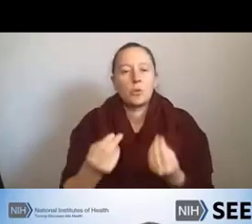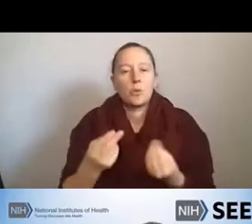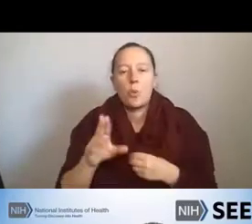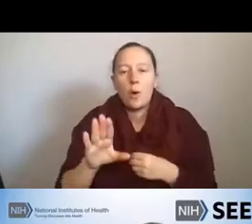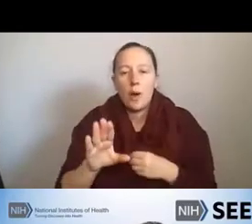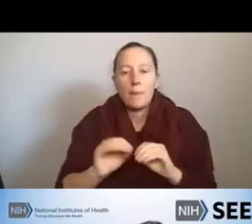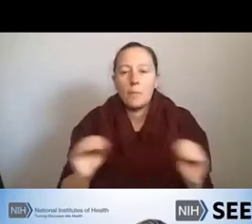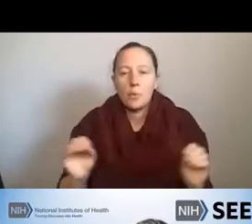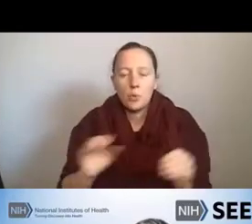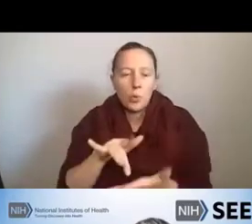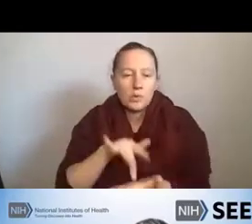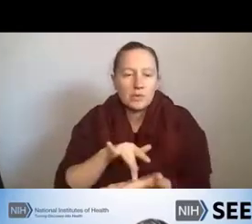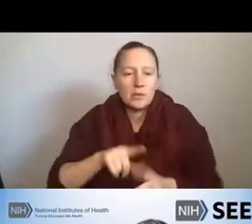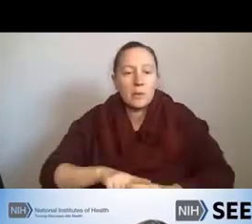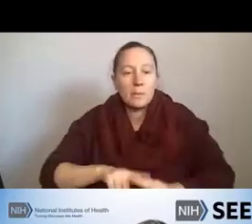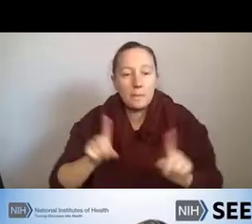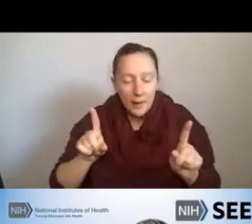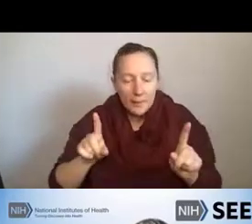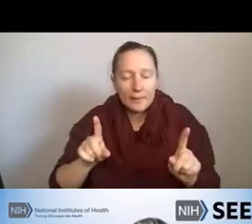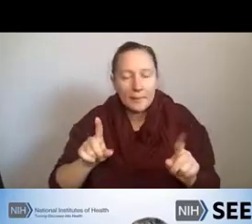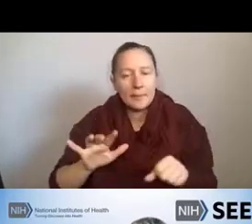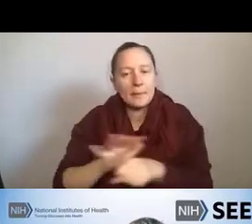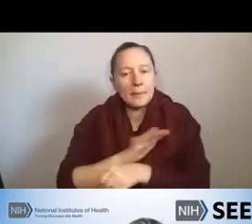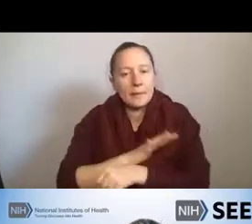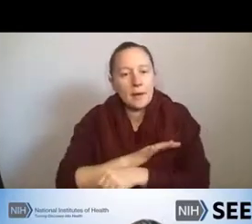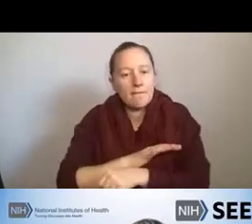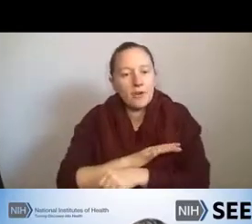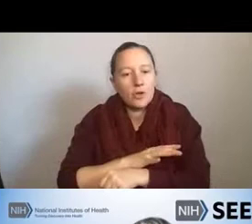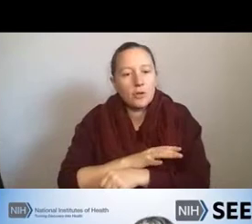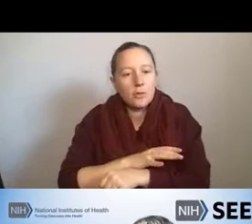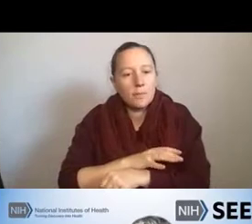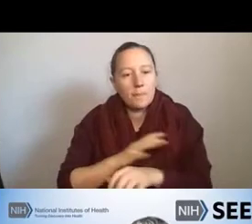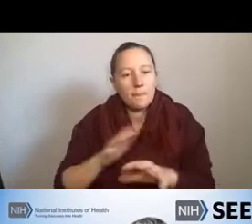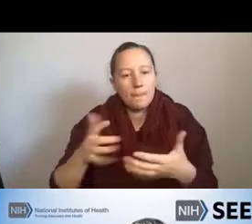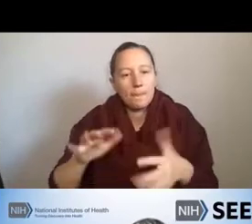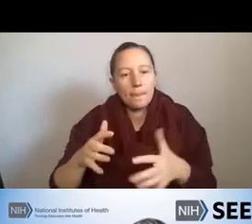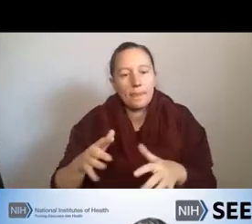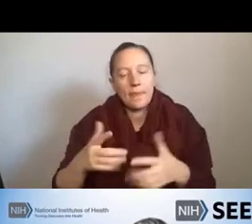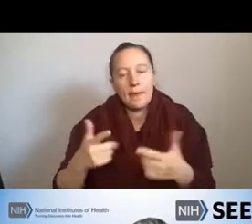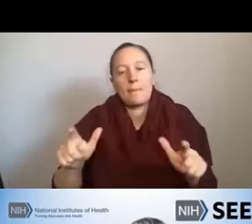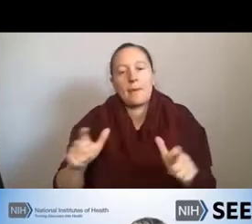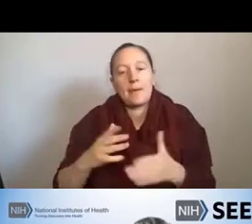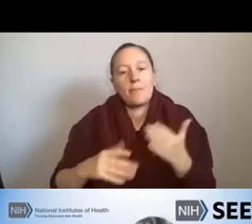but it does cover a big portion of the country.